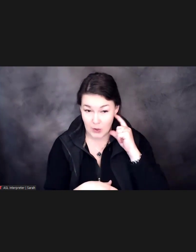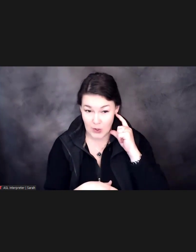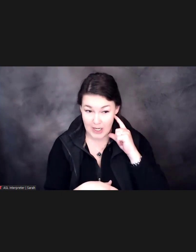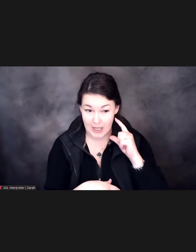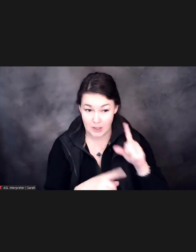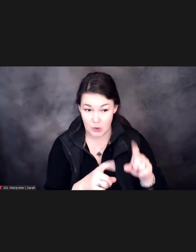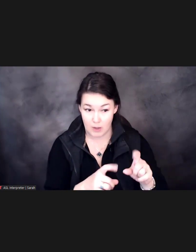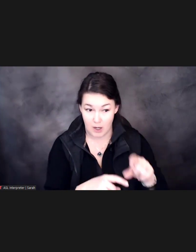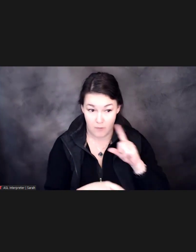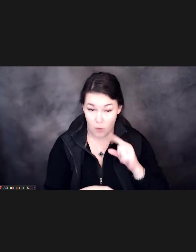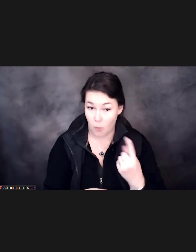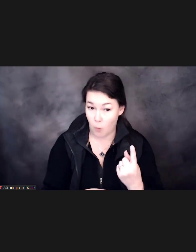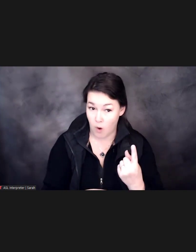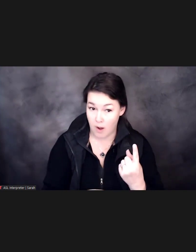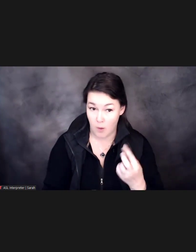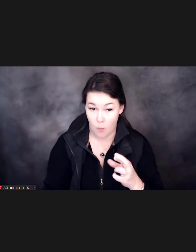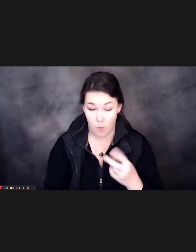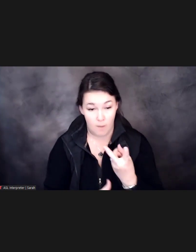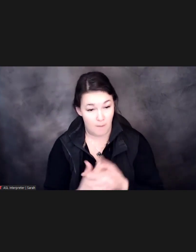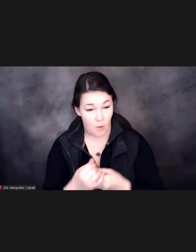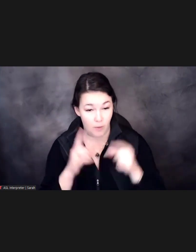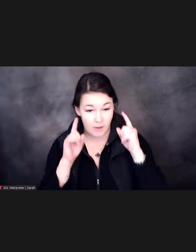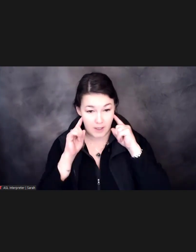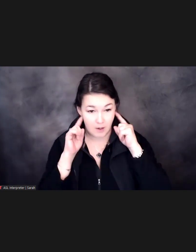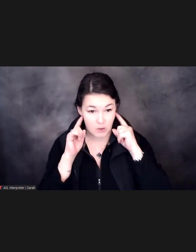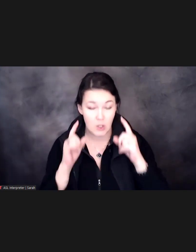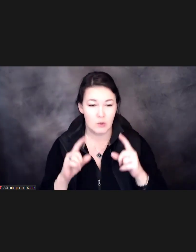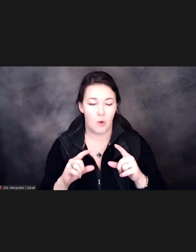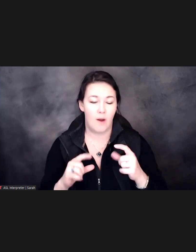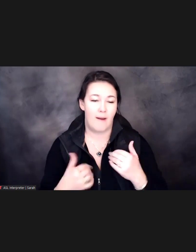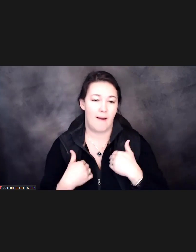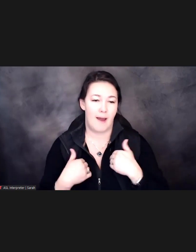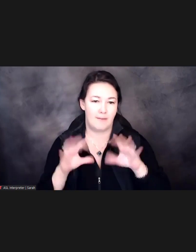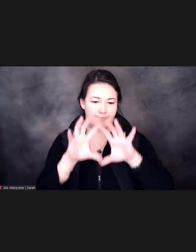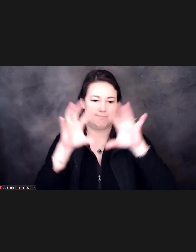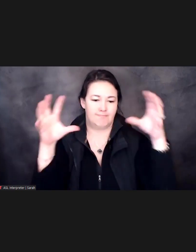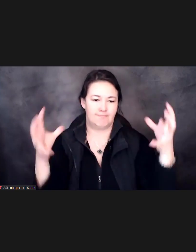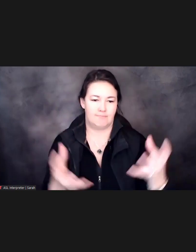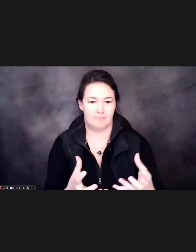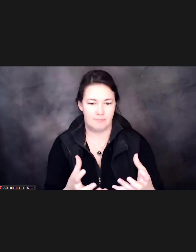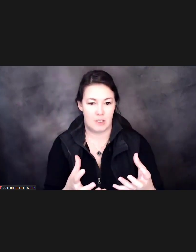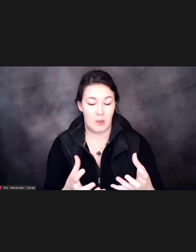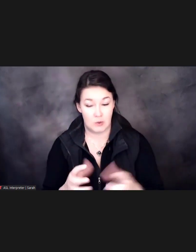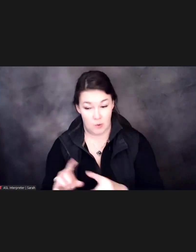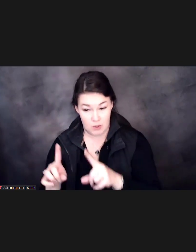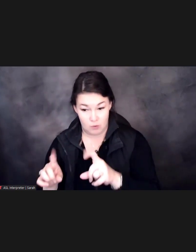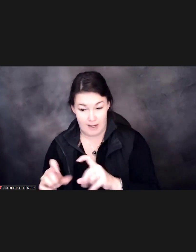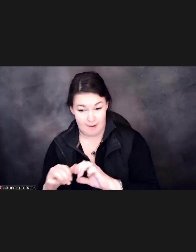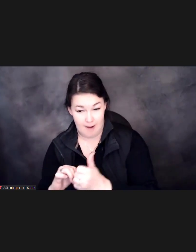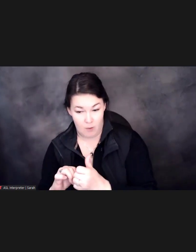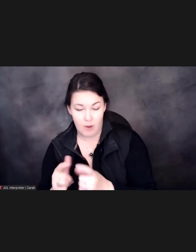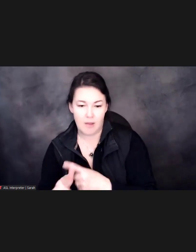so you have a big picture of not only how to screen, but that important follow-up part of the process.